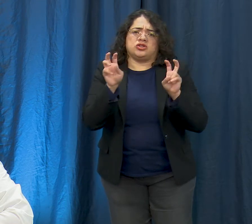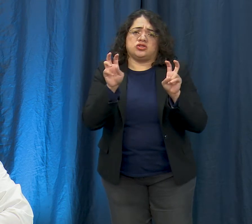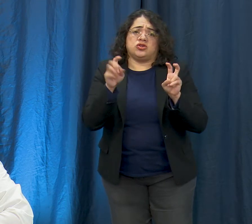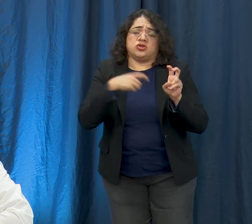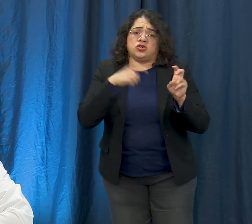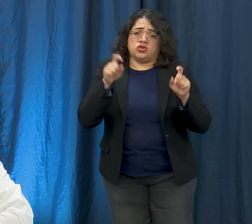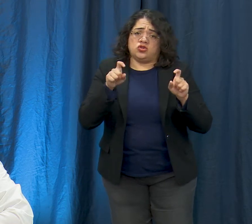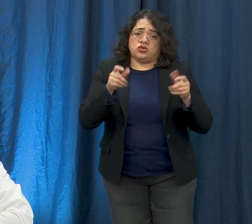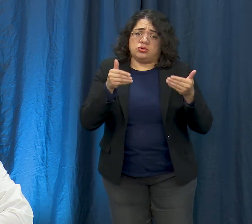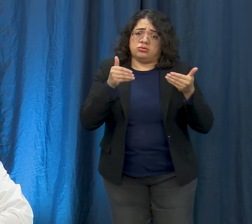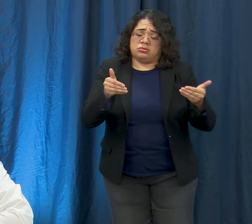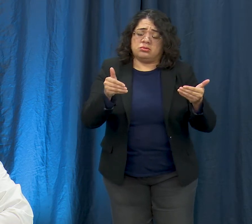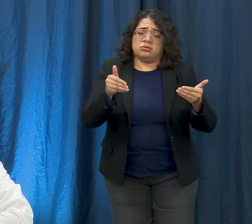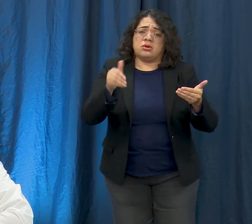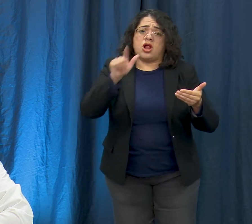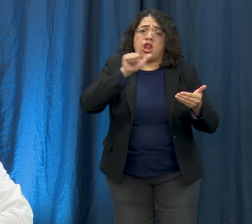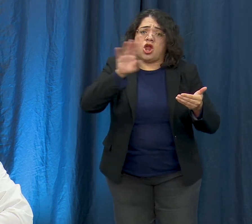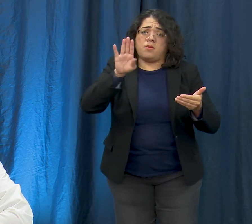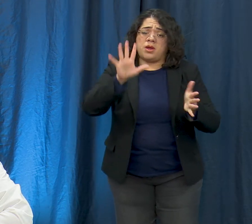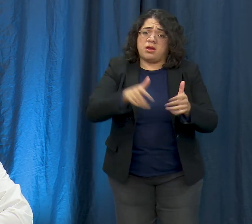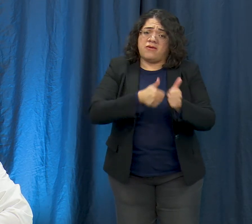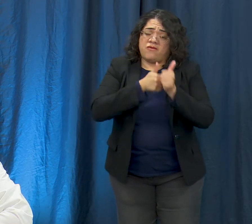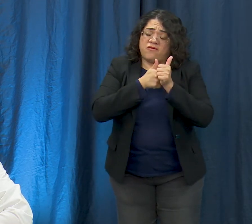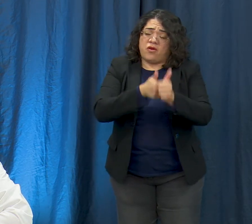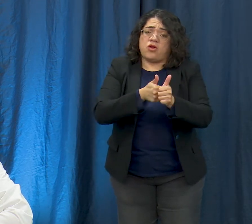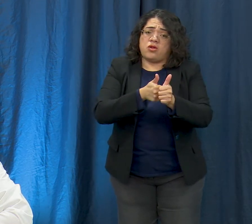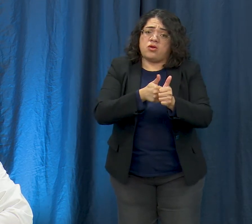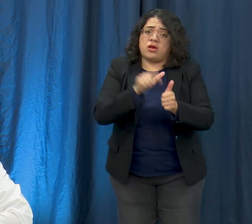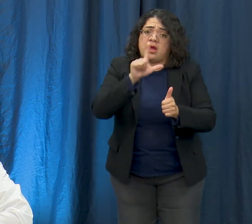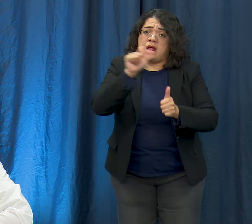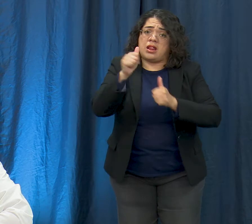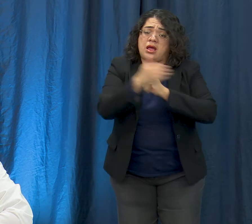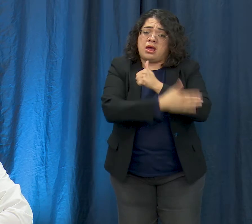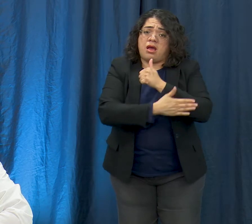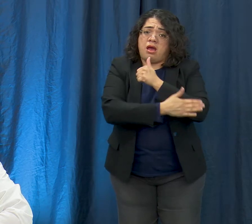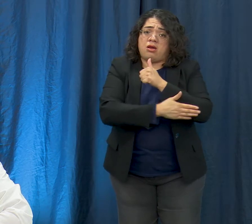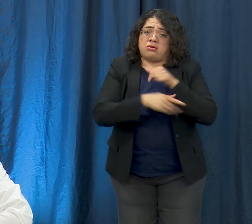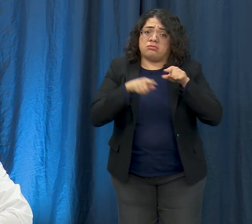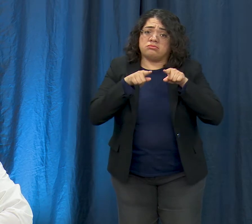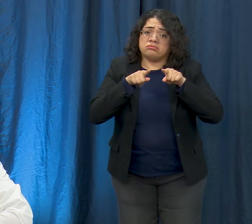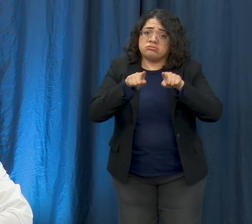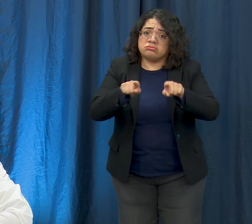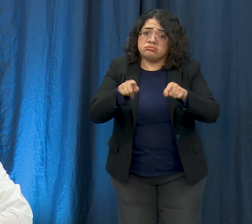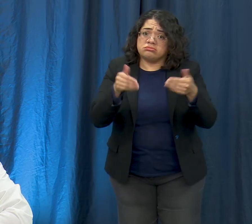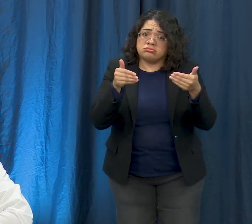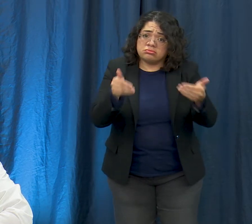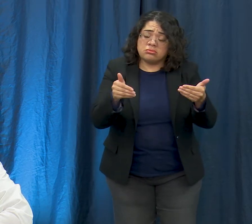Long Beach to follow LA County's lead tomorrow when they do open up beaches or